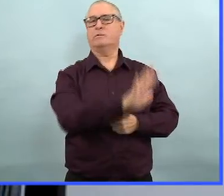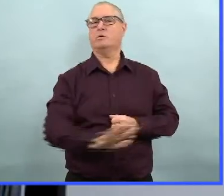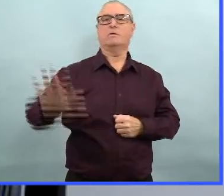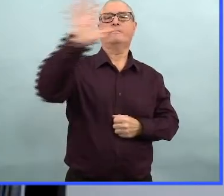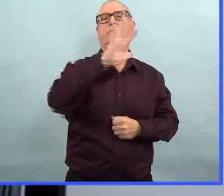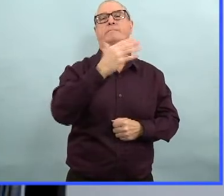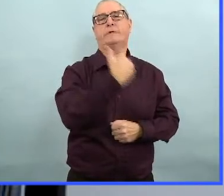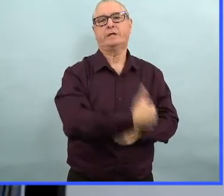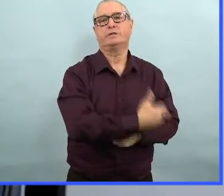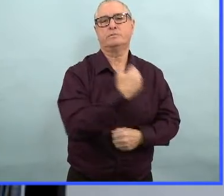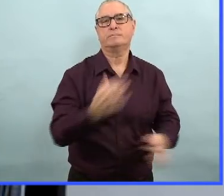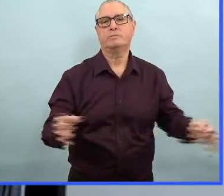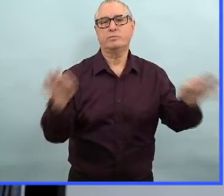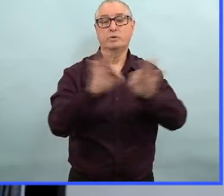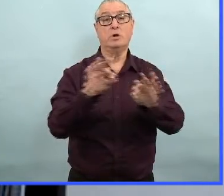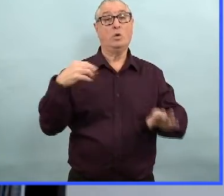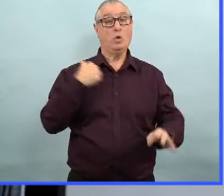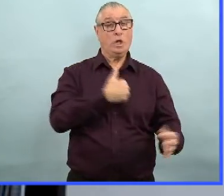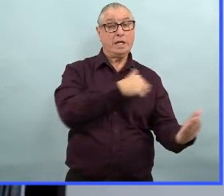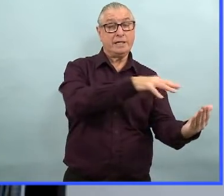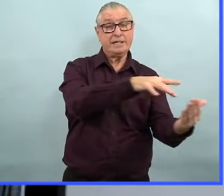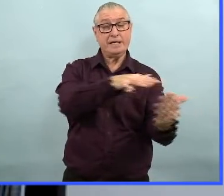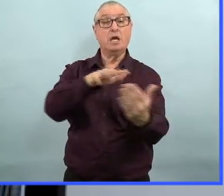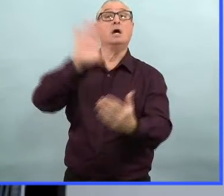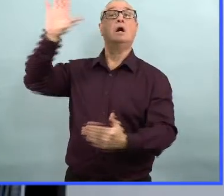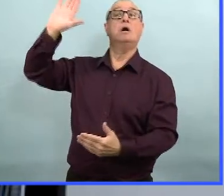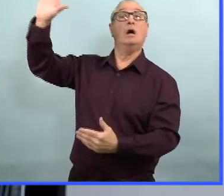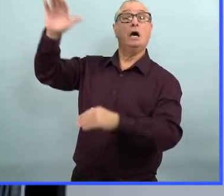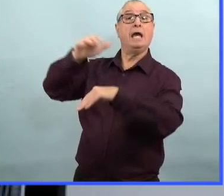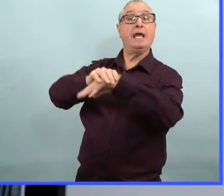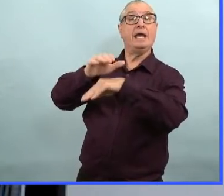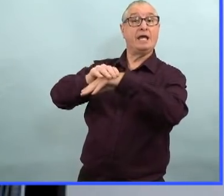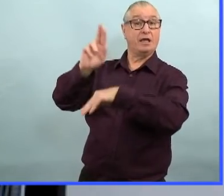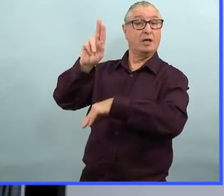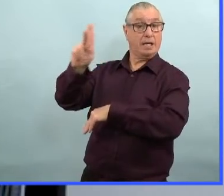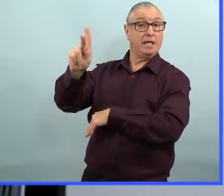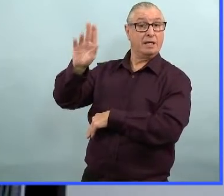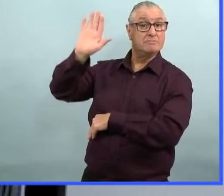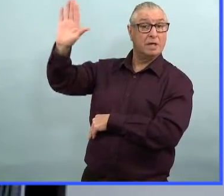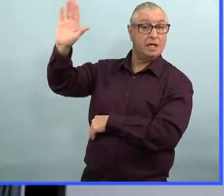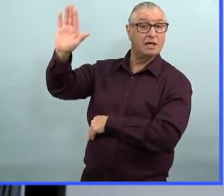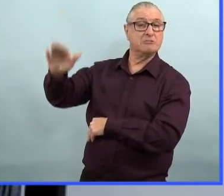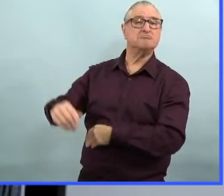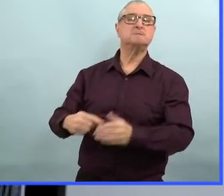showed that a booster dose increased protection against infection with omicron from 35 percent